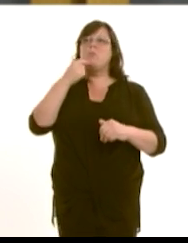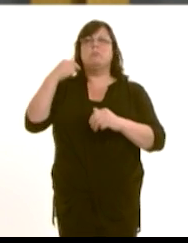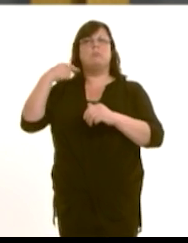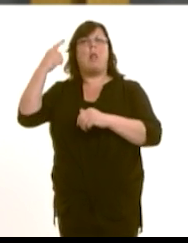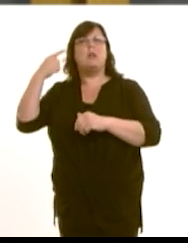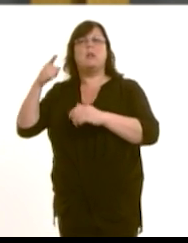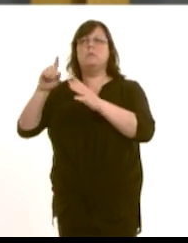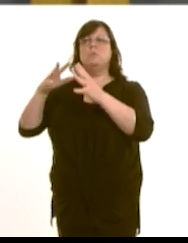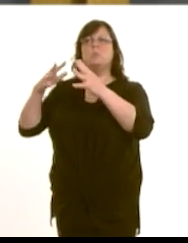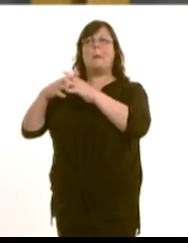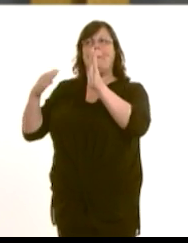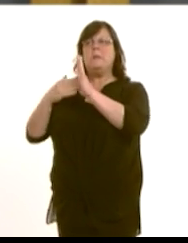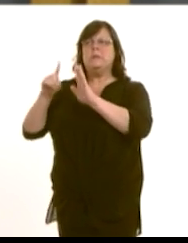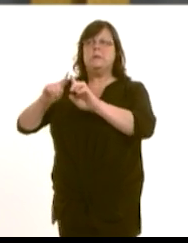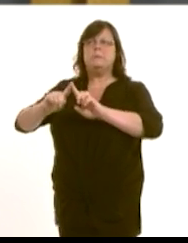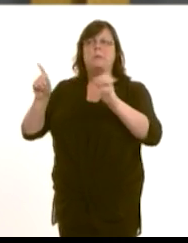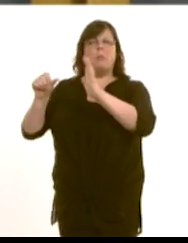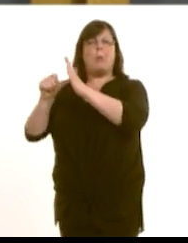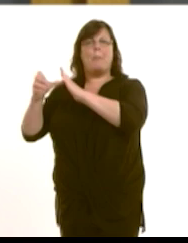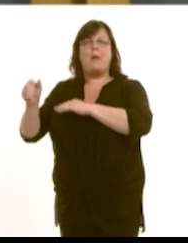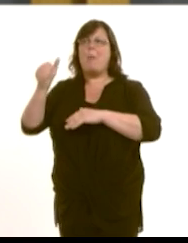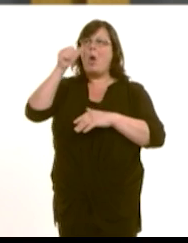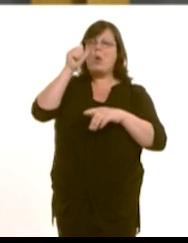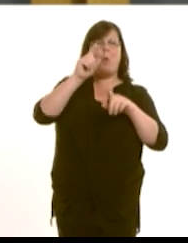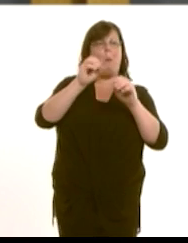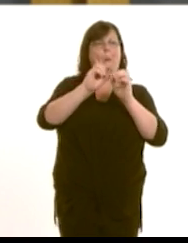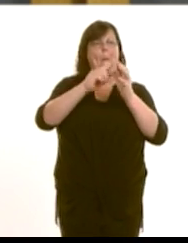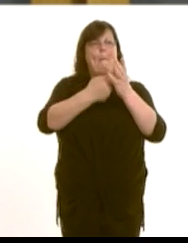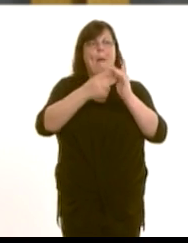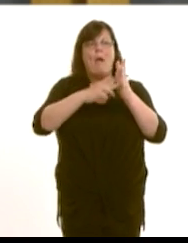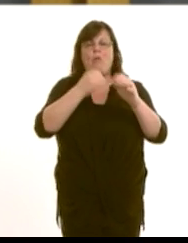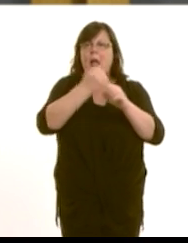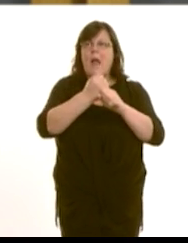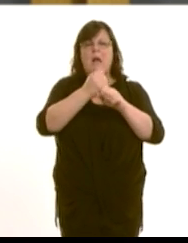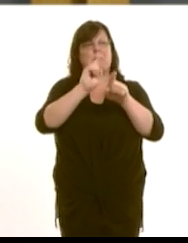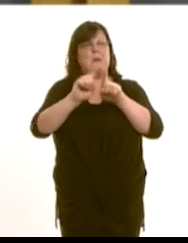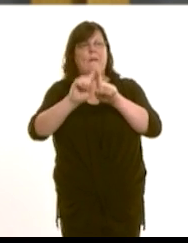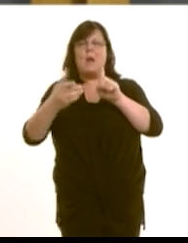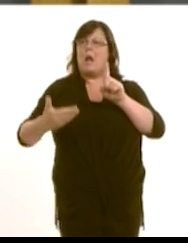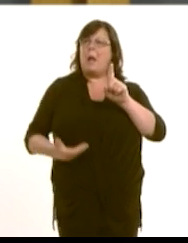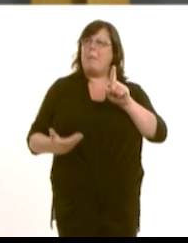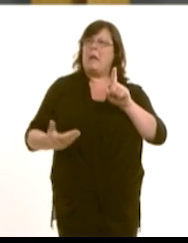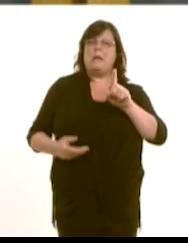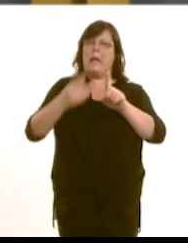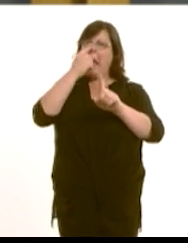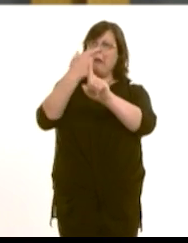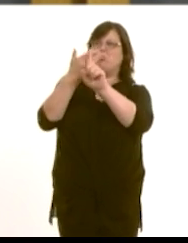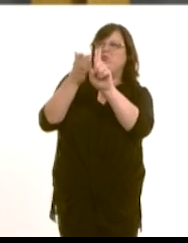But, from what I can see, companies like Deryn, selling access and information to the highest bidder, seem to be everywhere in this Assembly.